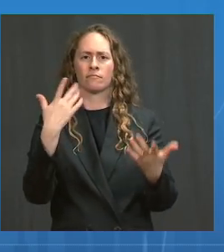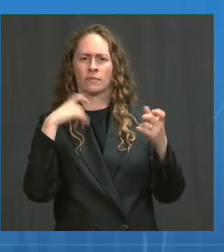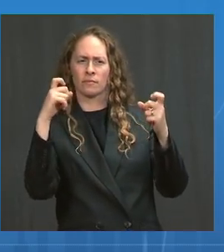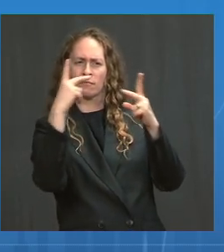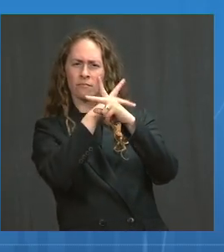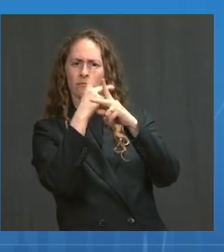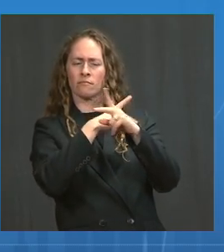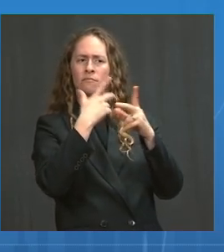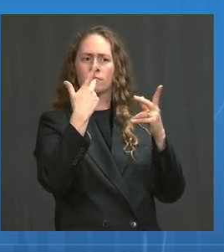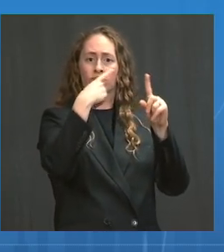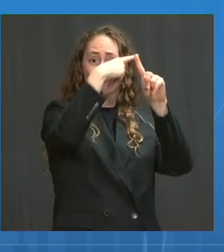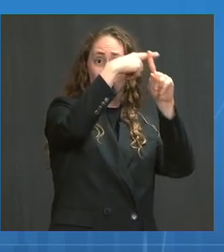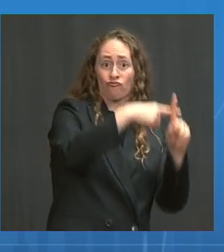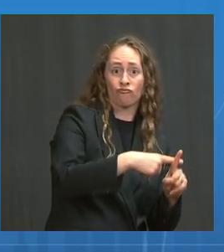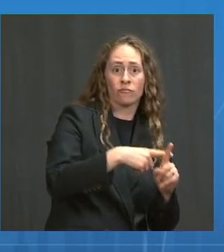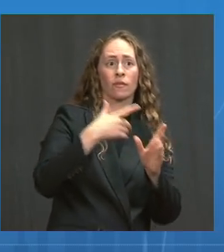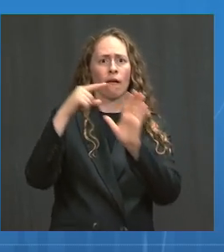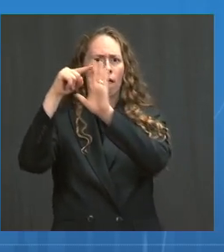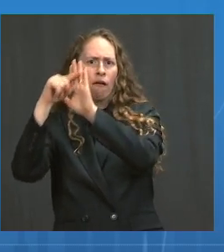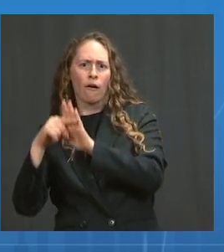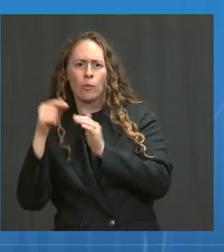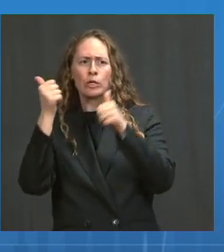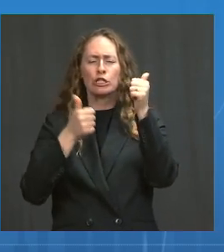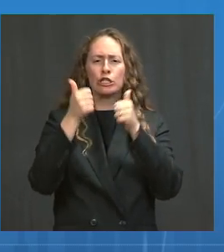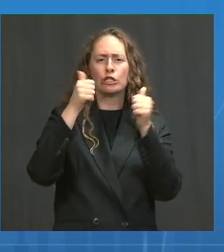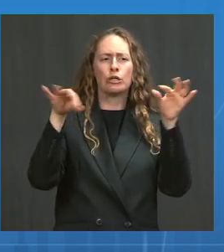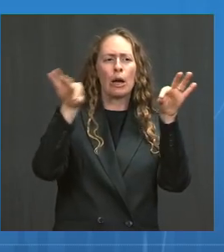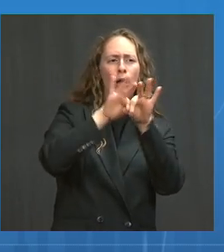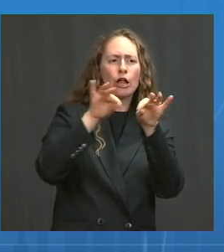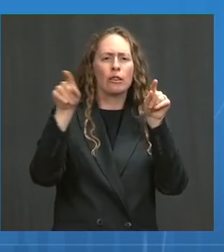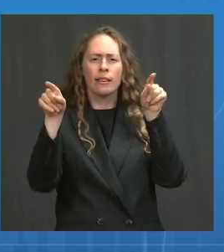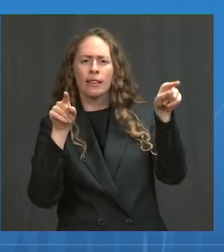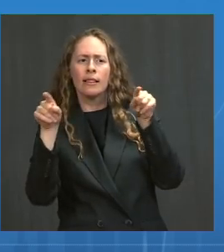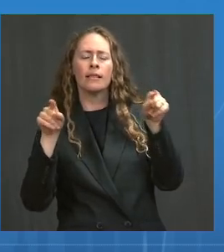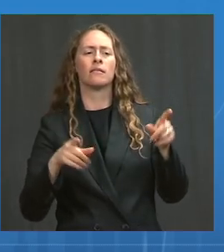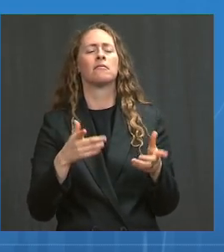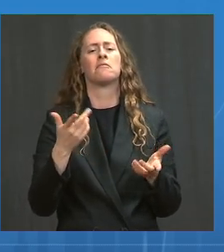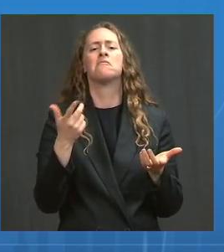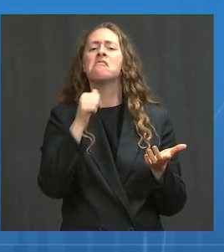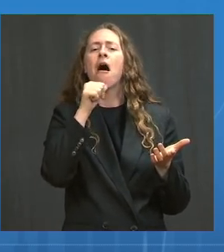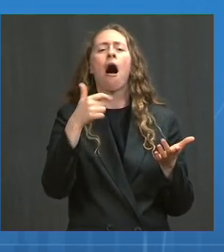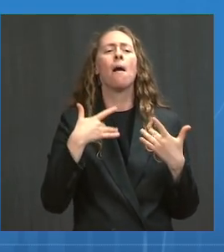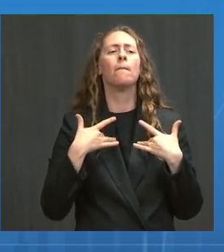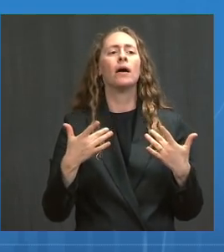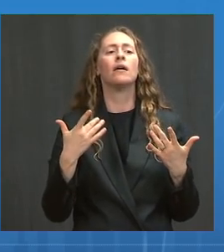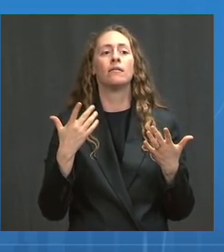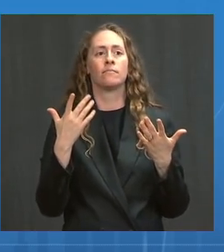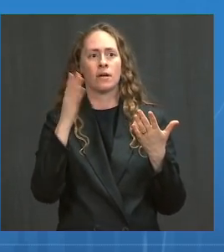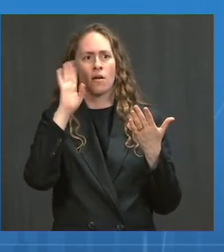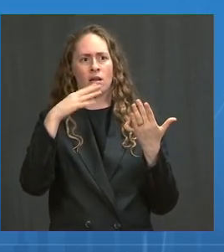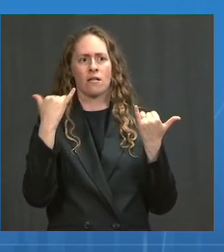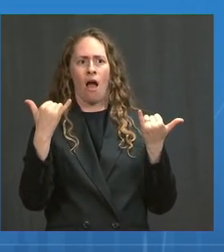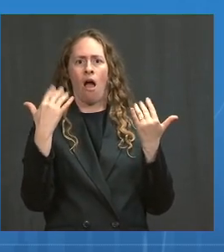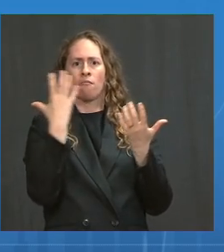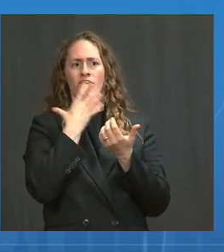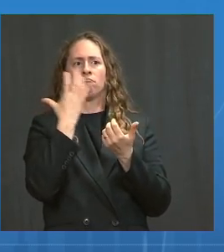Very infrequently do you have such an extraordinary amount of data of literally hundreds of millions of doses,